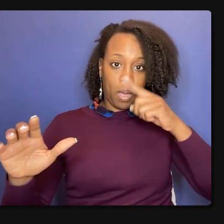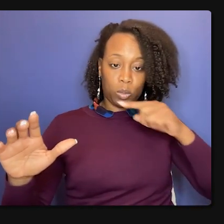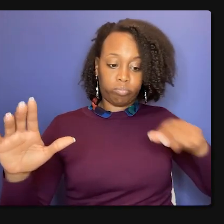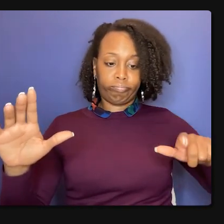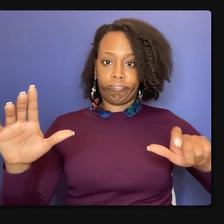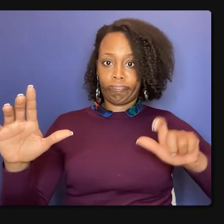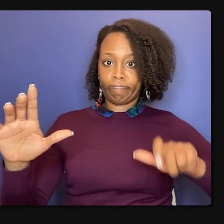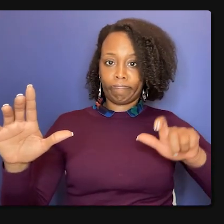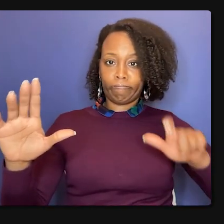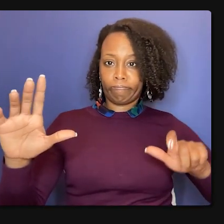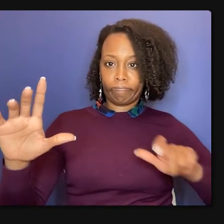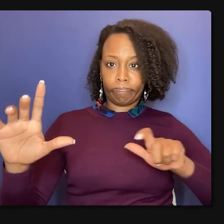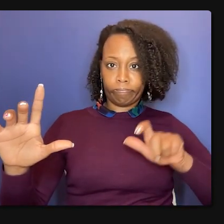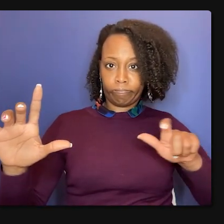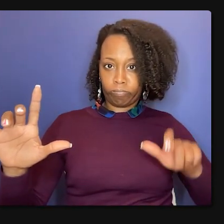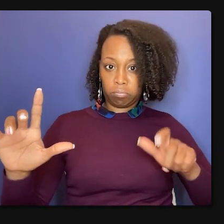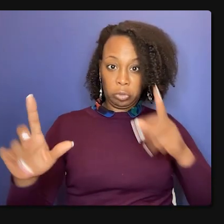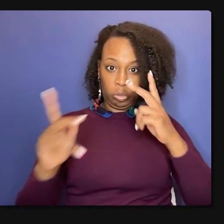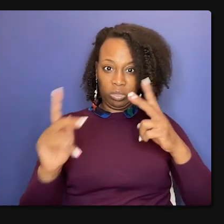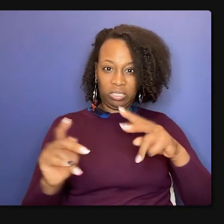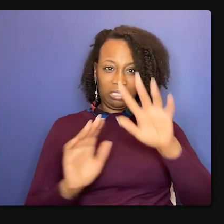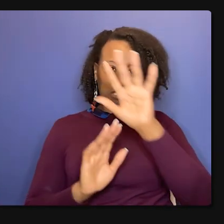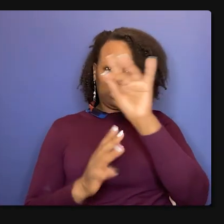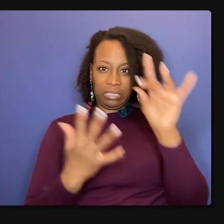And you can see I can select different items on the menu.